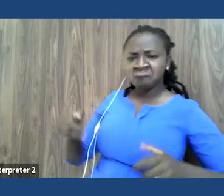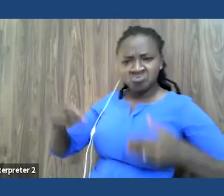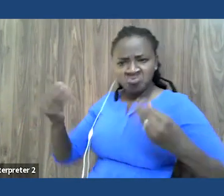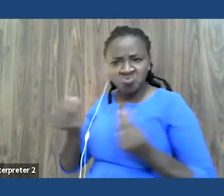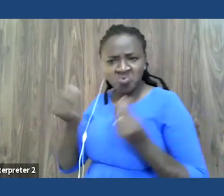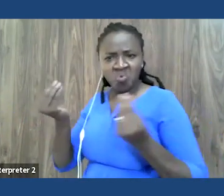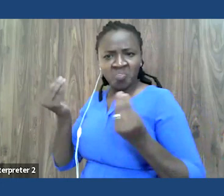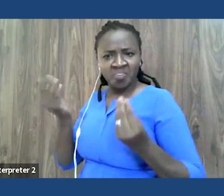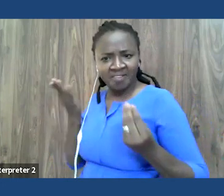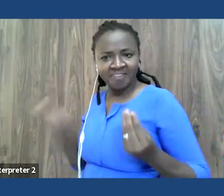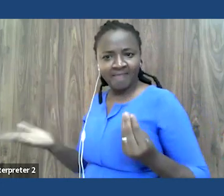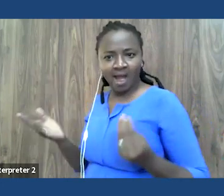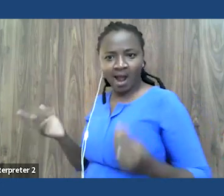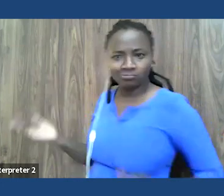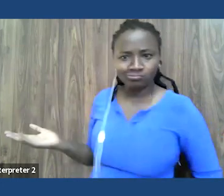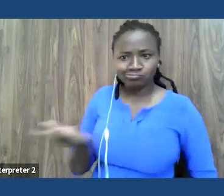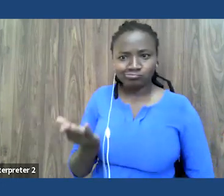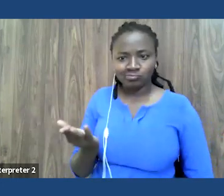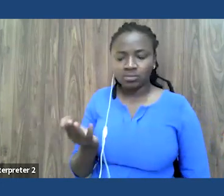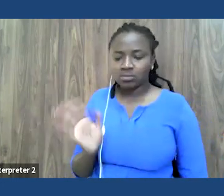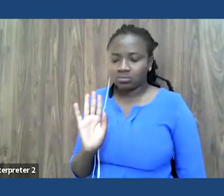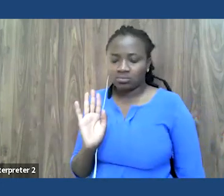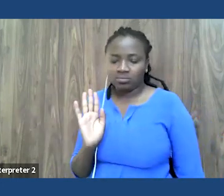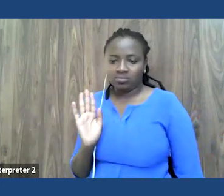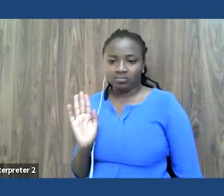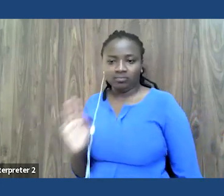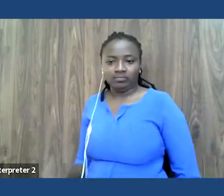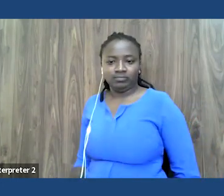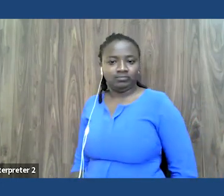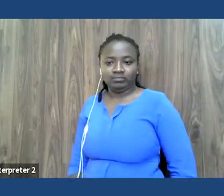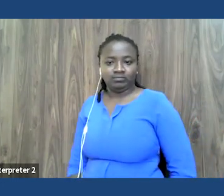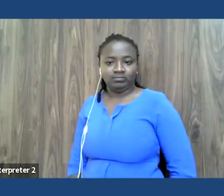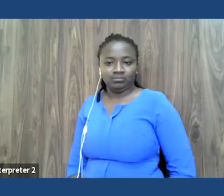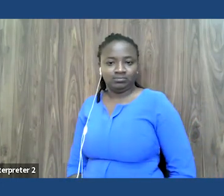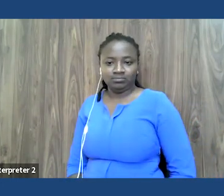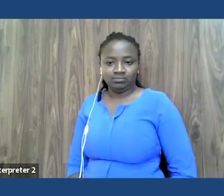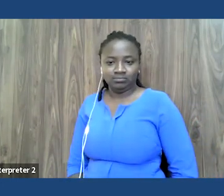That is ageism. And they can coexist.